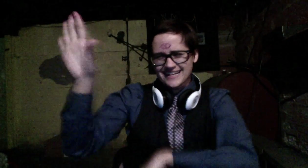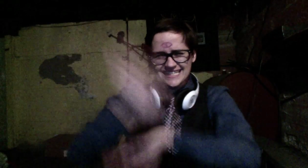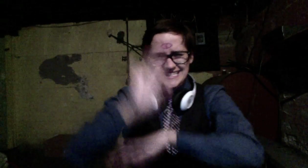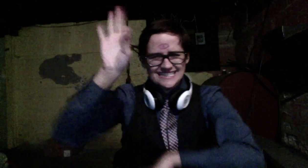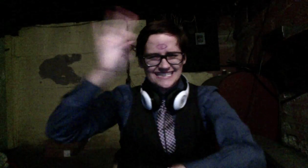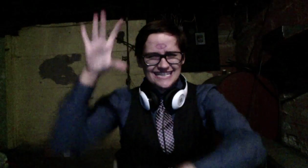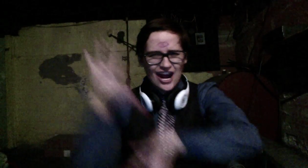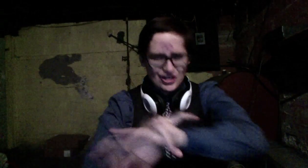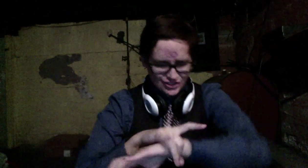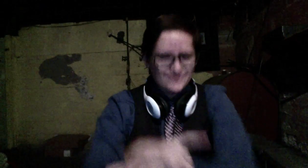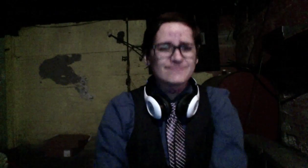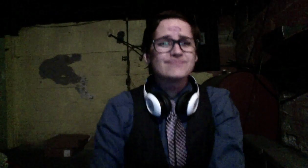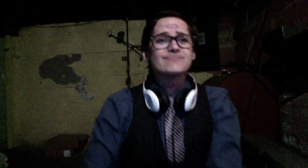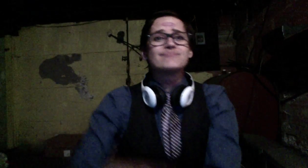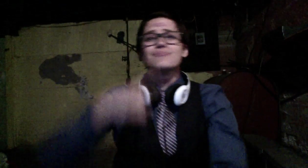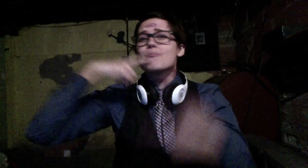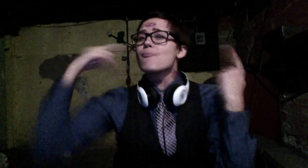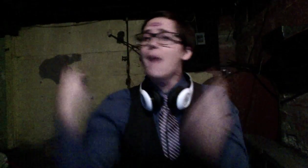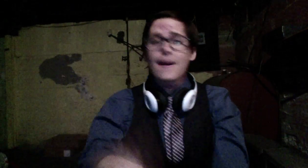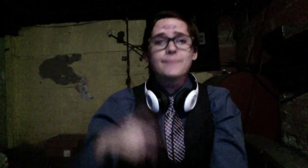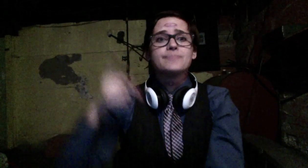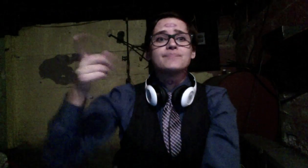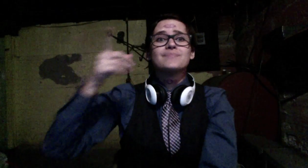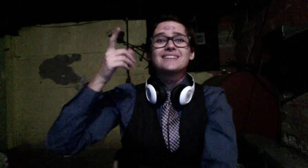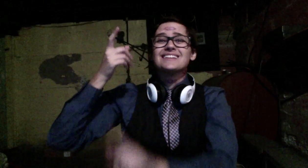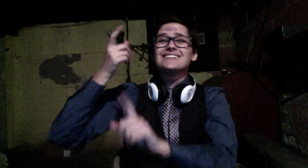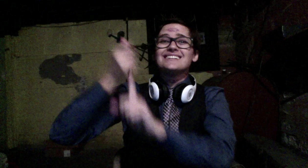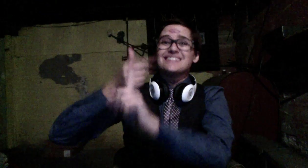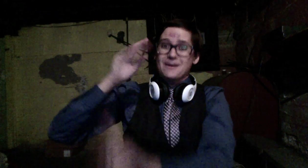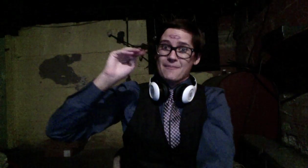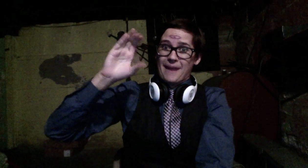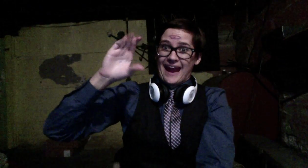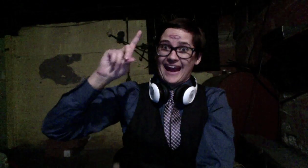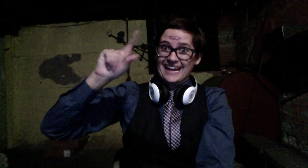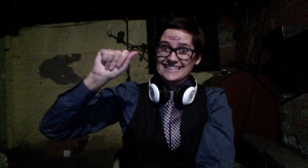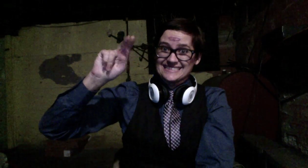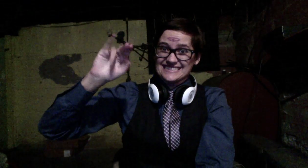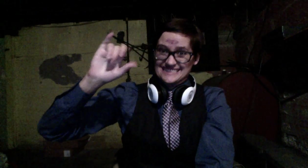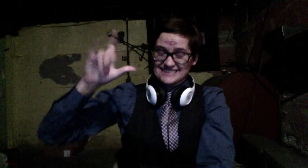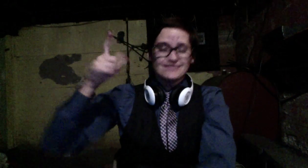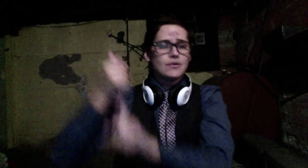9-CLOCK ARREST REALLY WHAT HAPPEN HE HIMSELF M-C-D-A-N-I-E-L-S HIMSELF